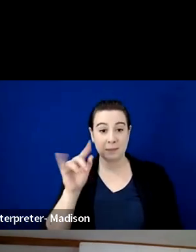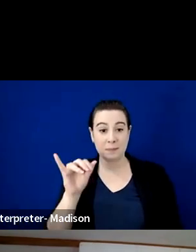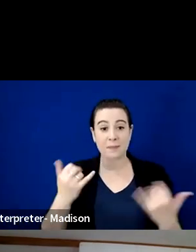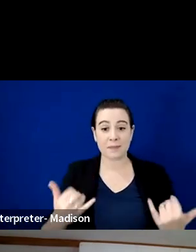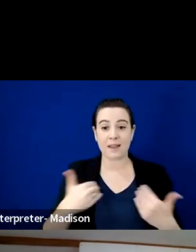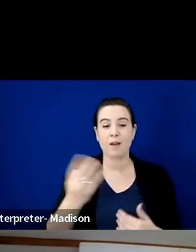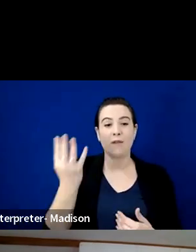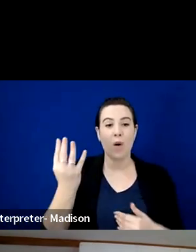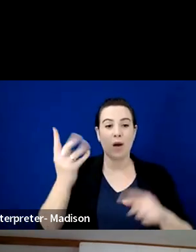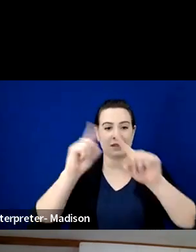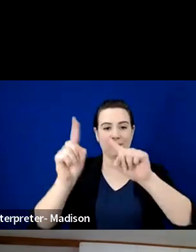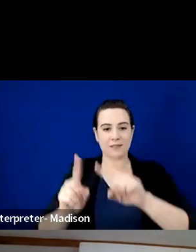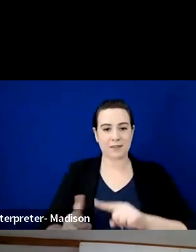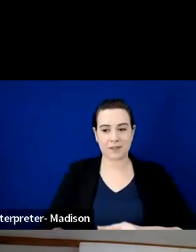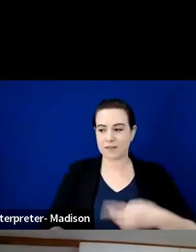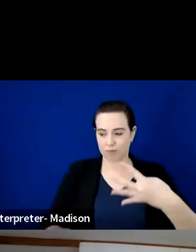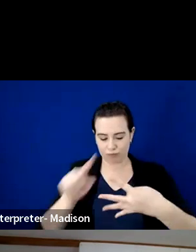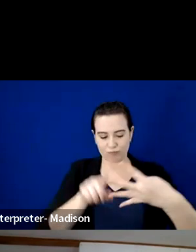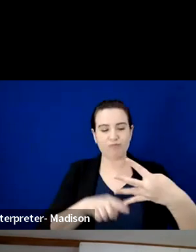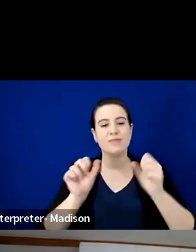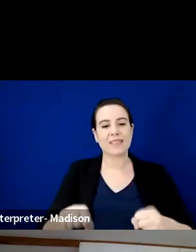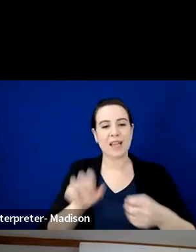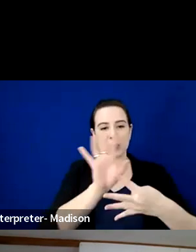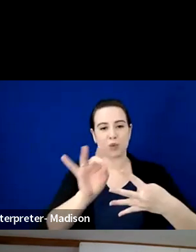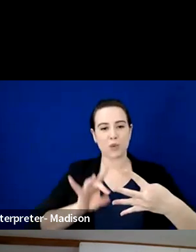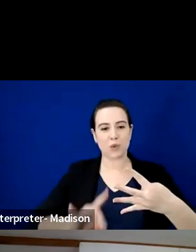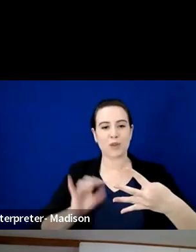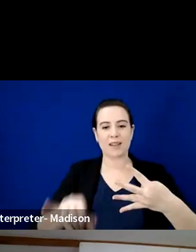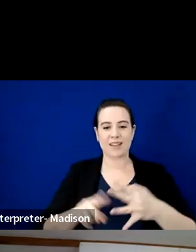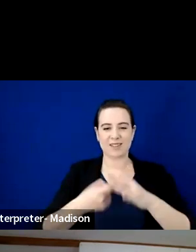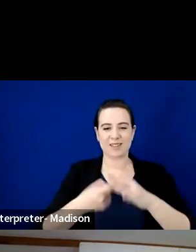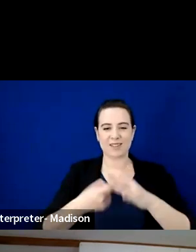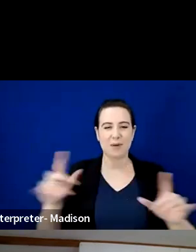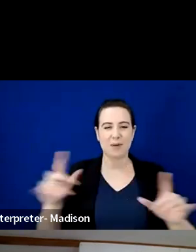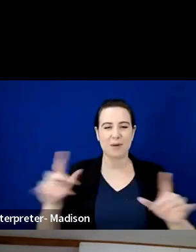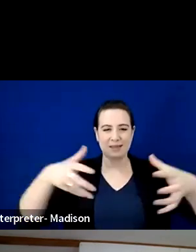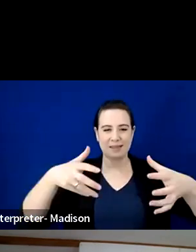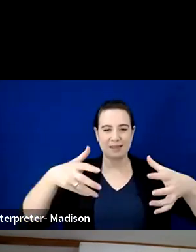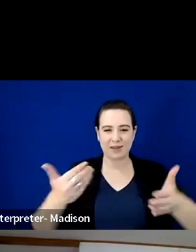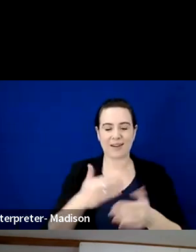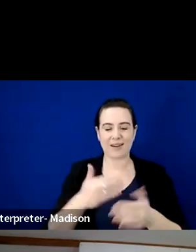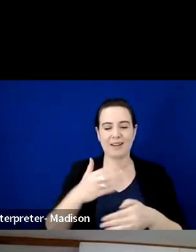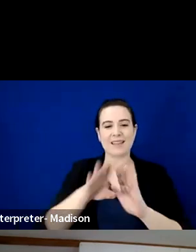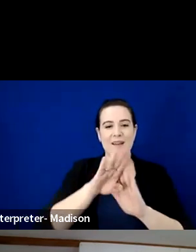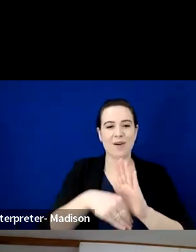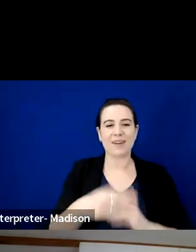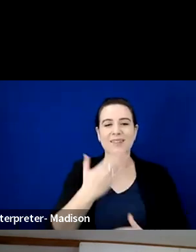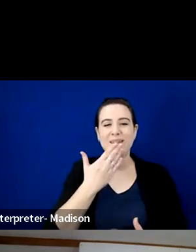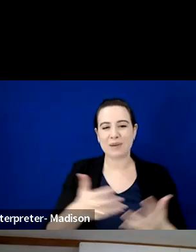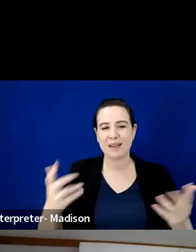Central Time, or 3:30 p.m.